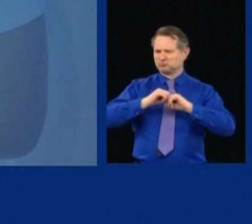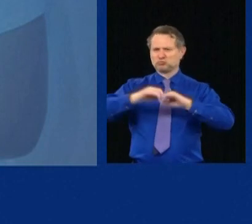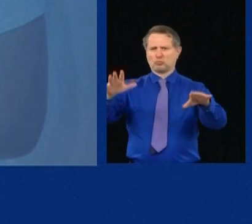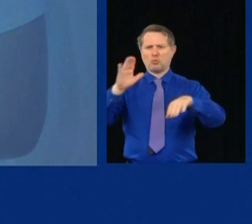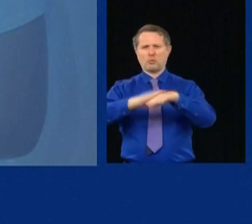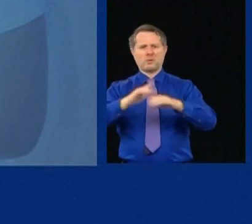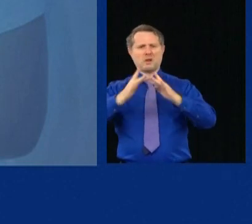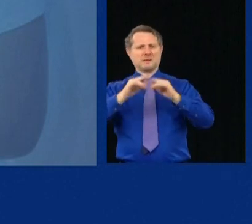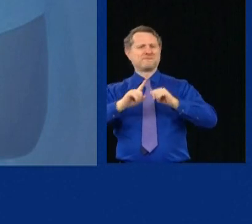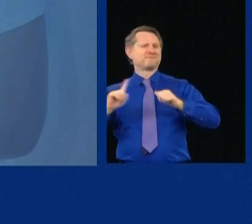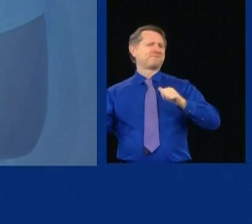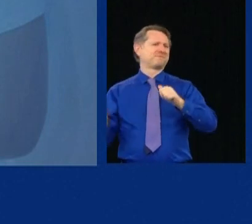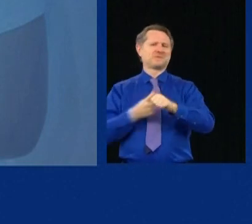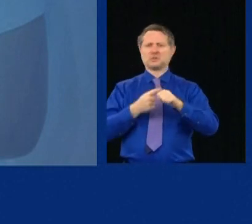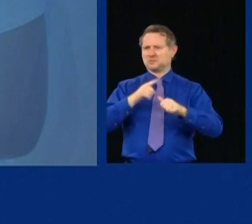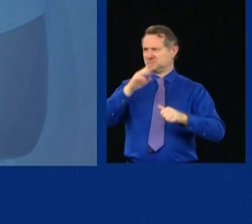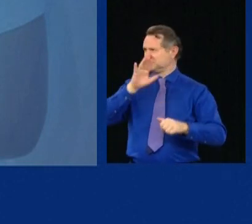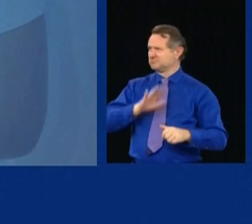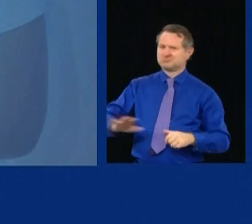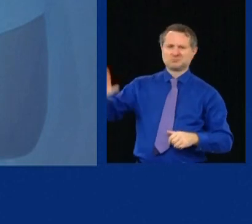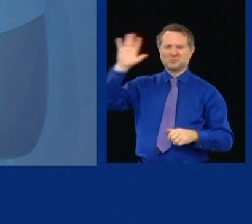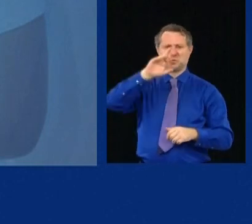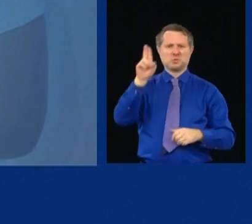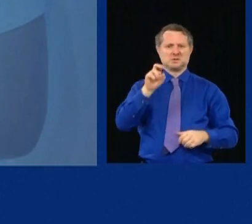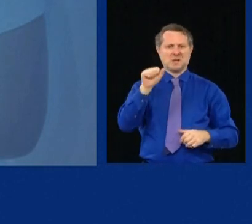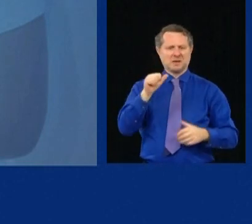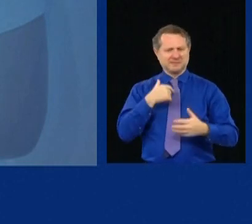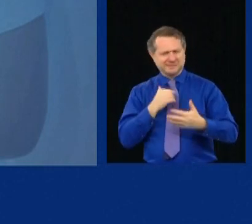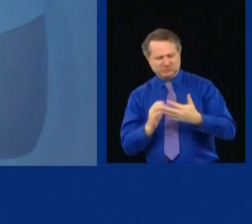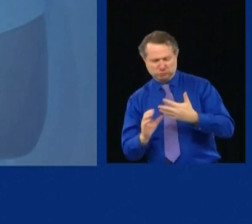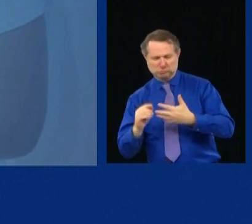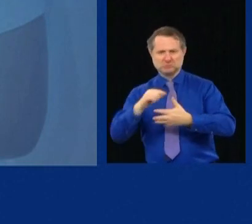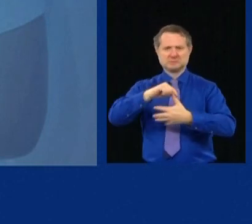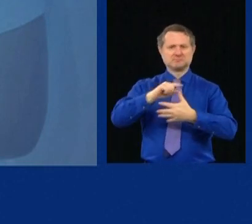NEW YORK STATE HAS PUBLISHED